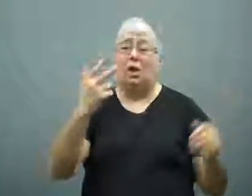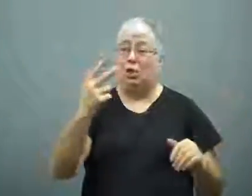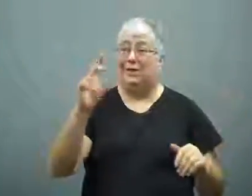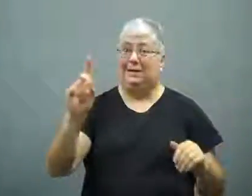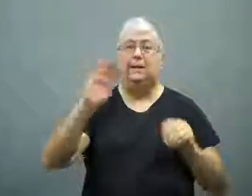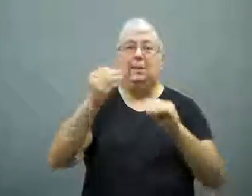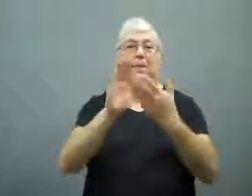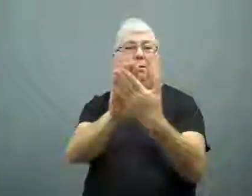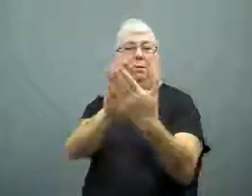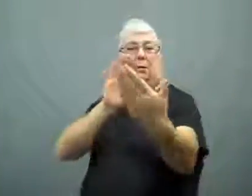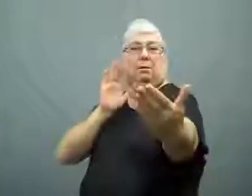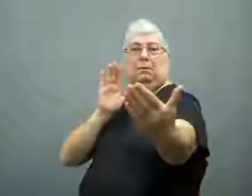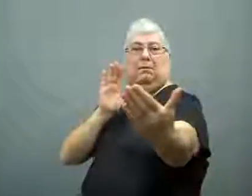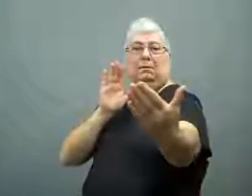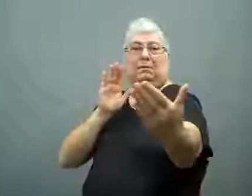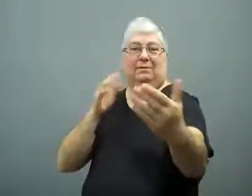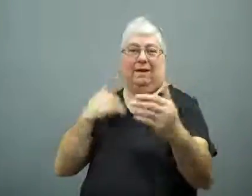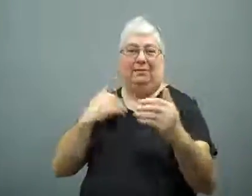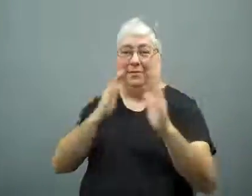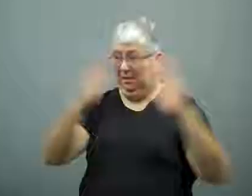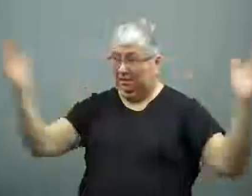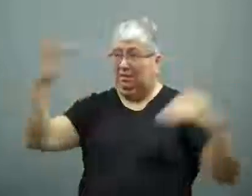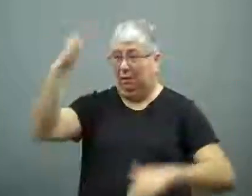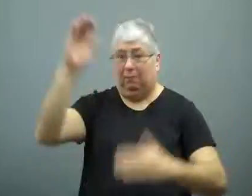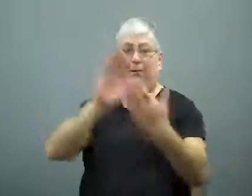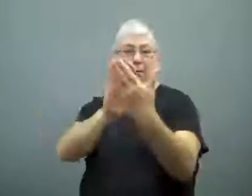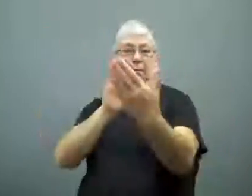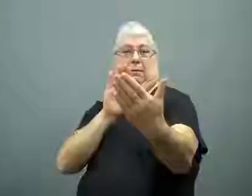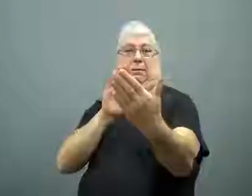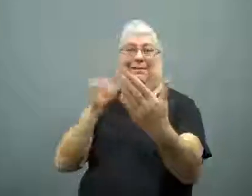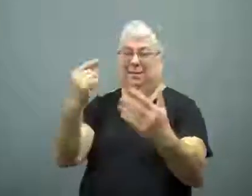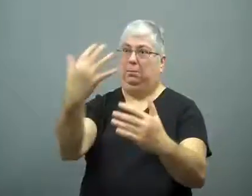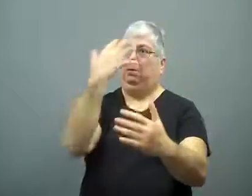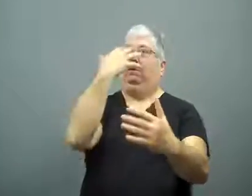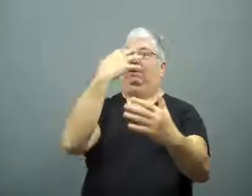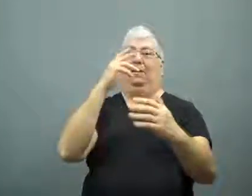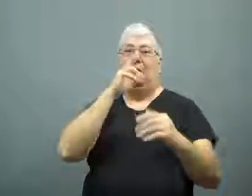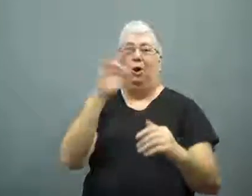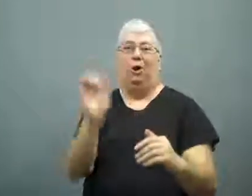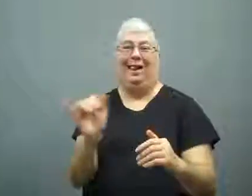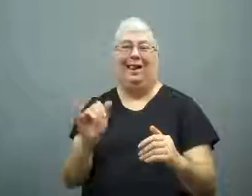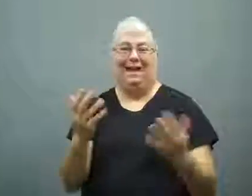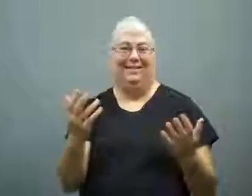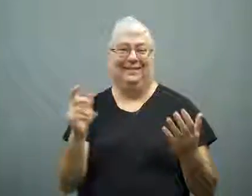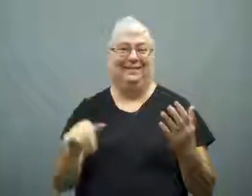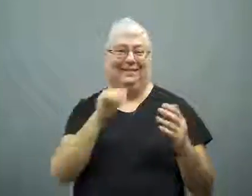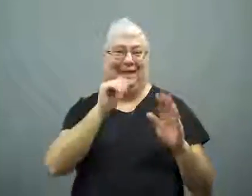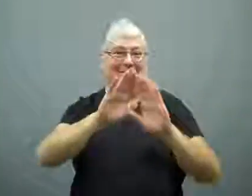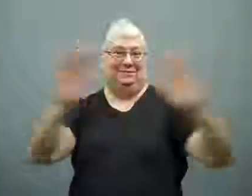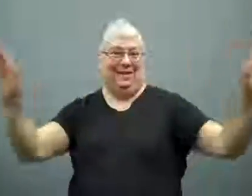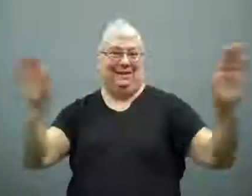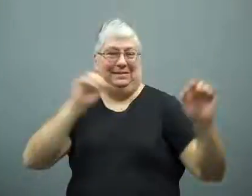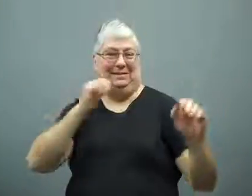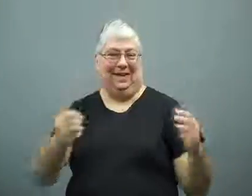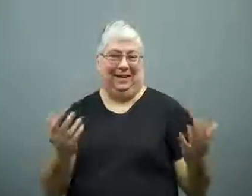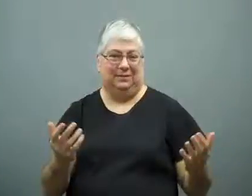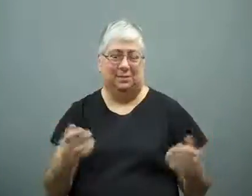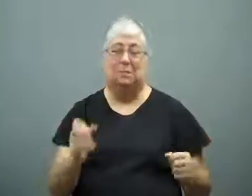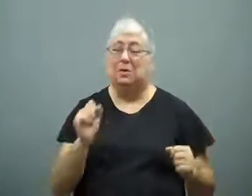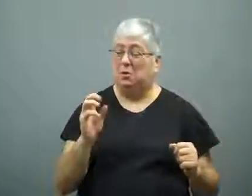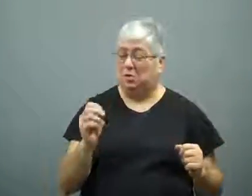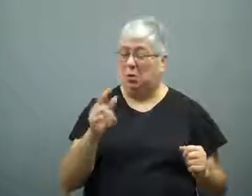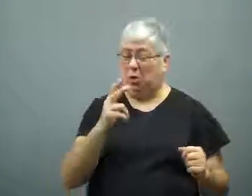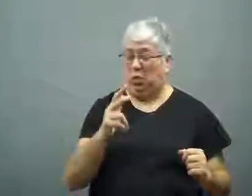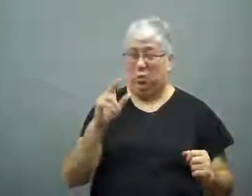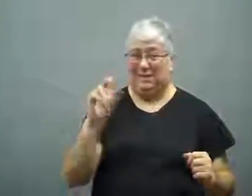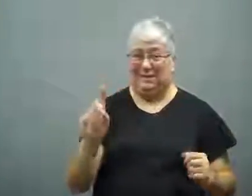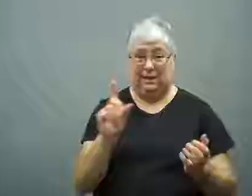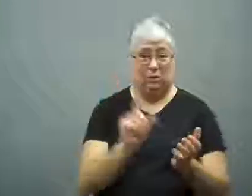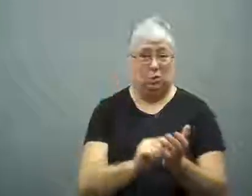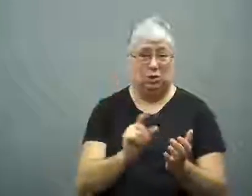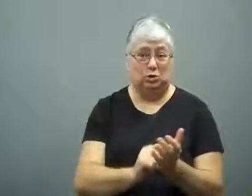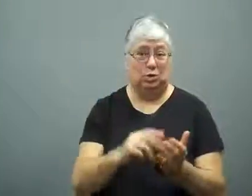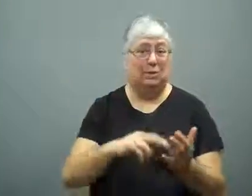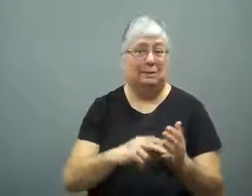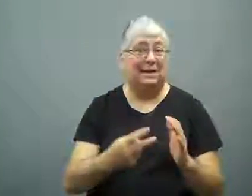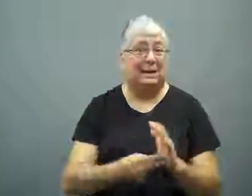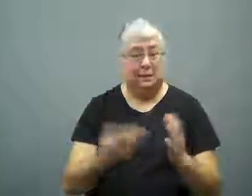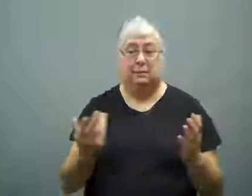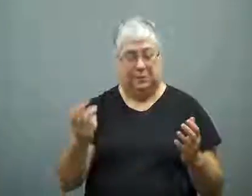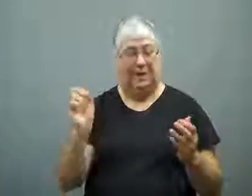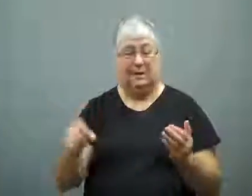3D means it also has depth. It has width, length and depth.